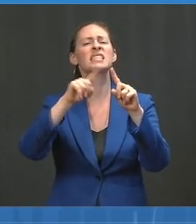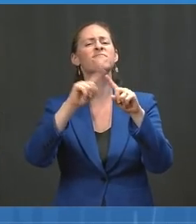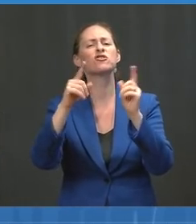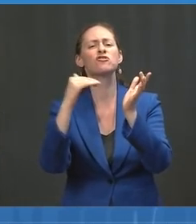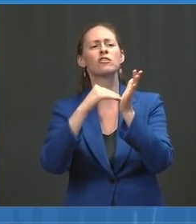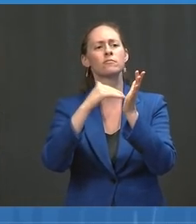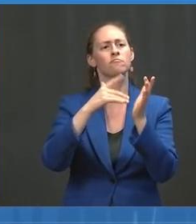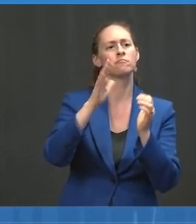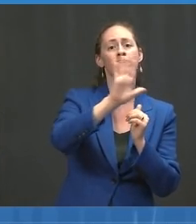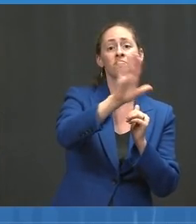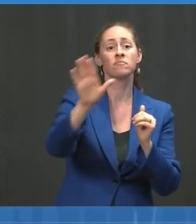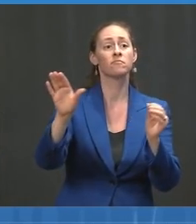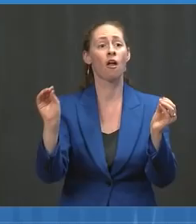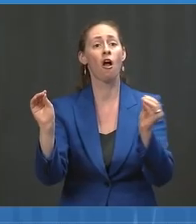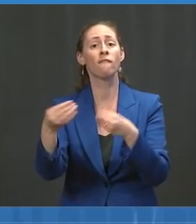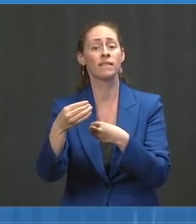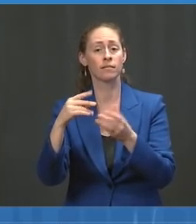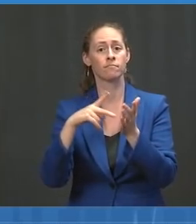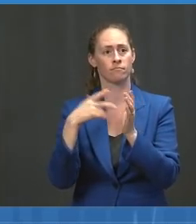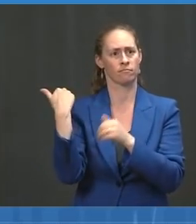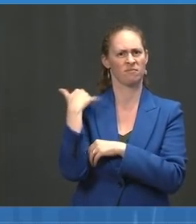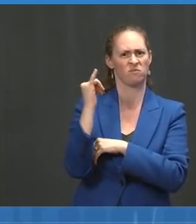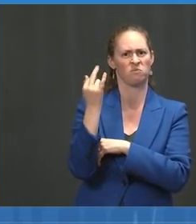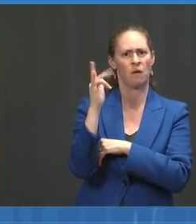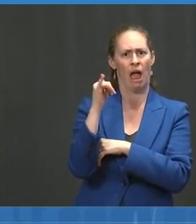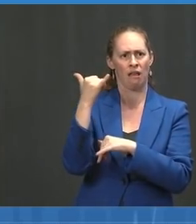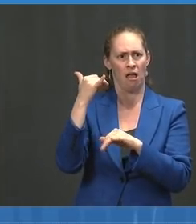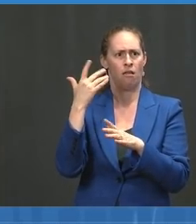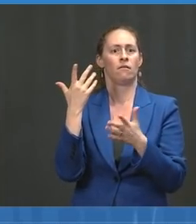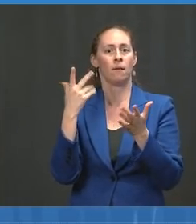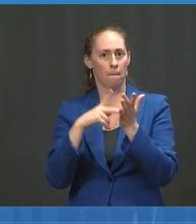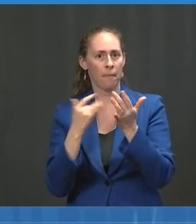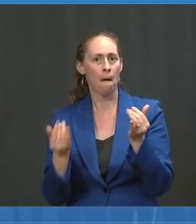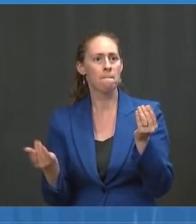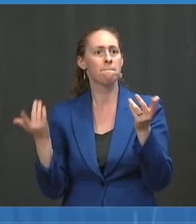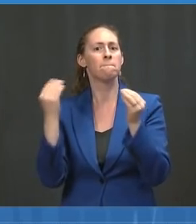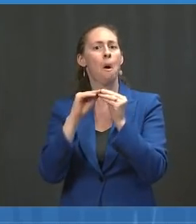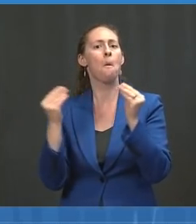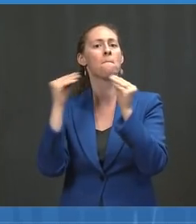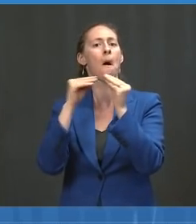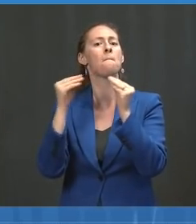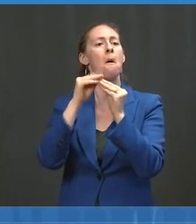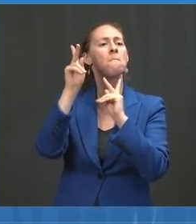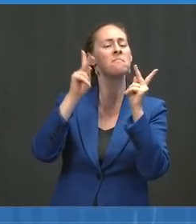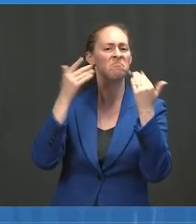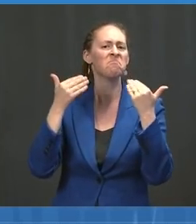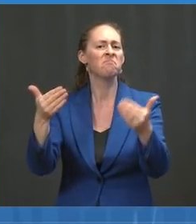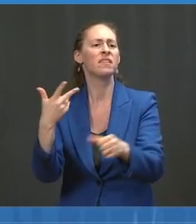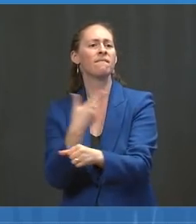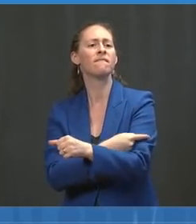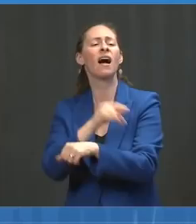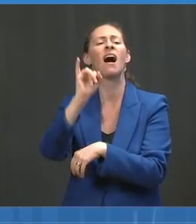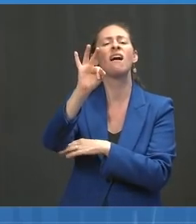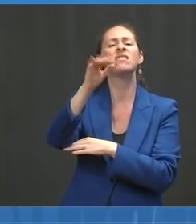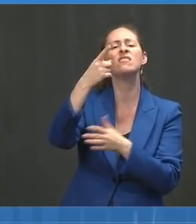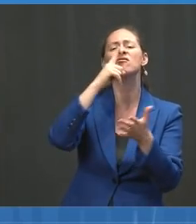which means that it's a lot easier now for patients to get vaccinated during routine visits. In addition, four of the country's